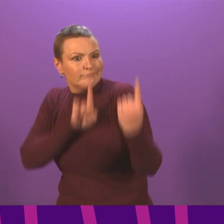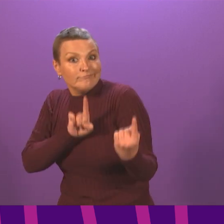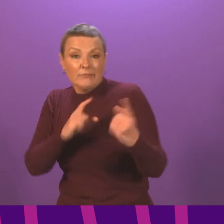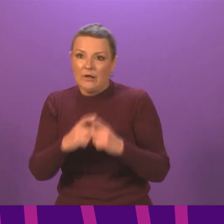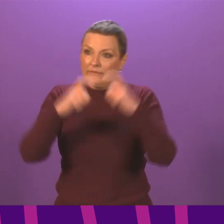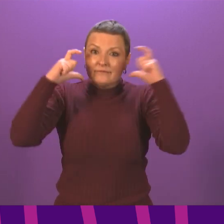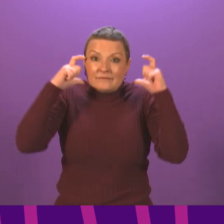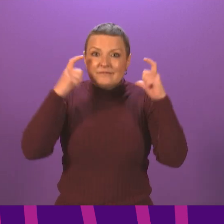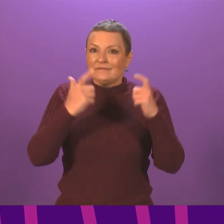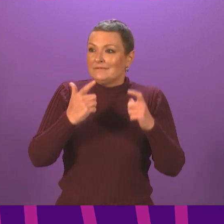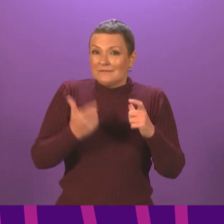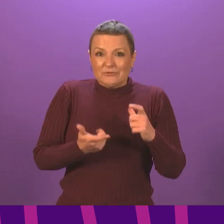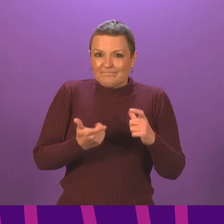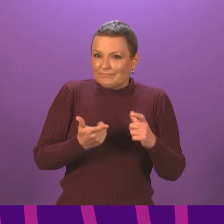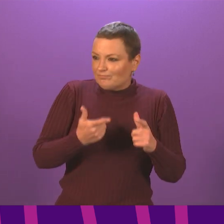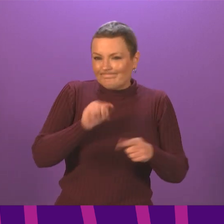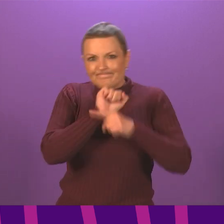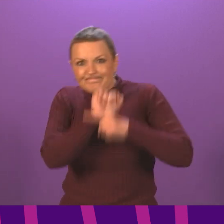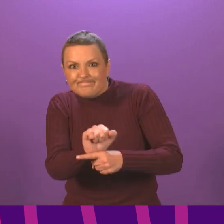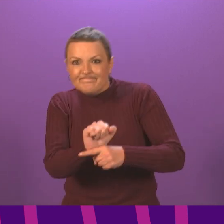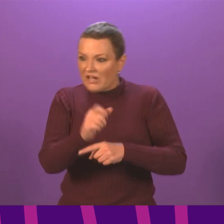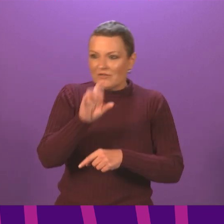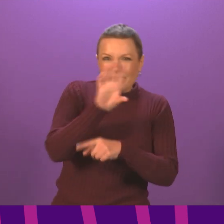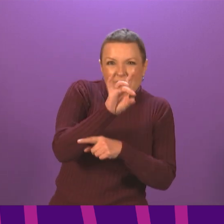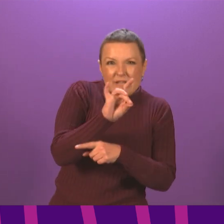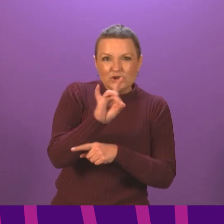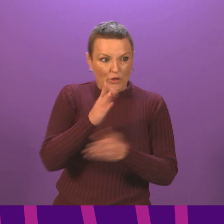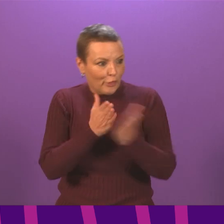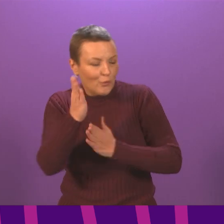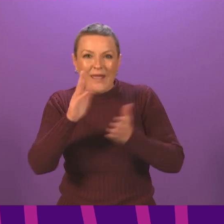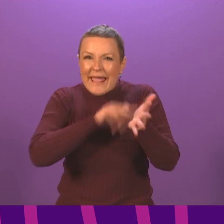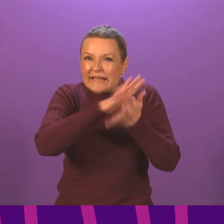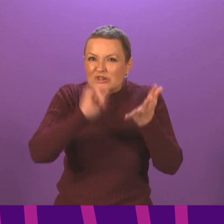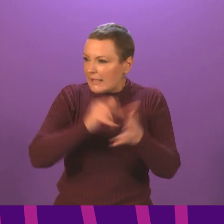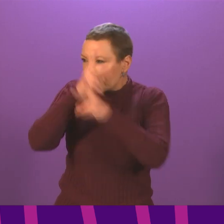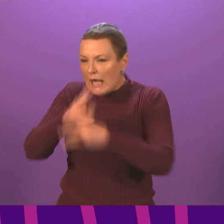our distance, to wearing face coverings, enhanced infection prevention and control in our NHS